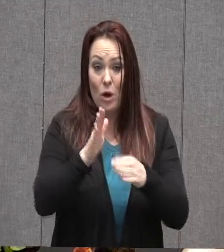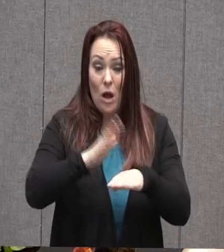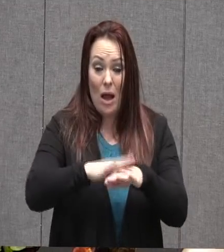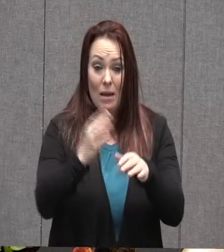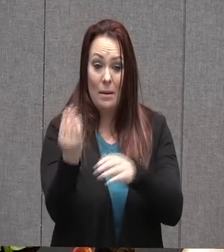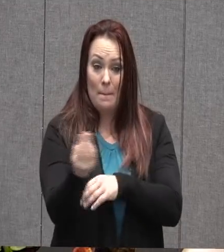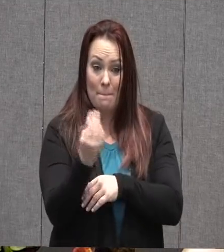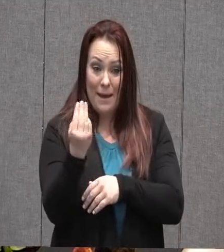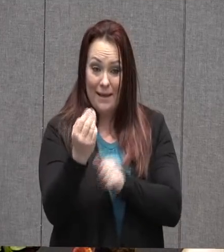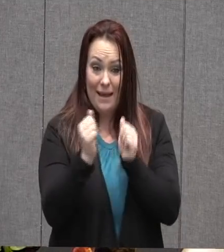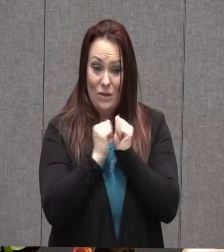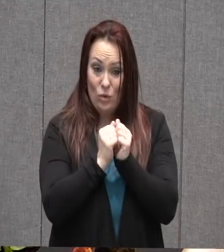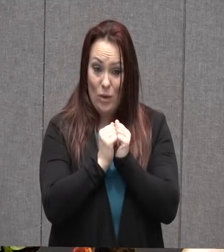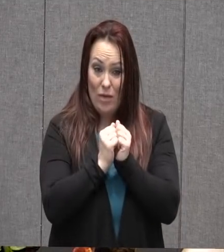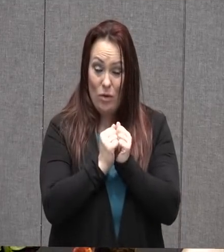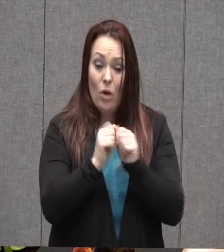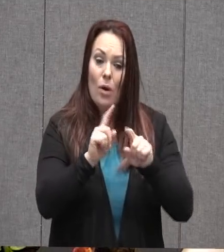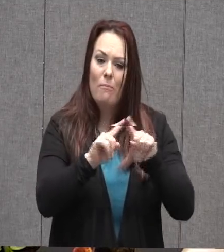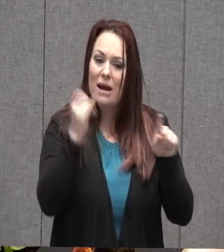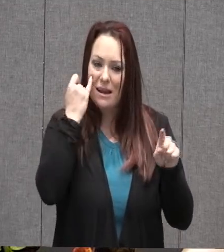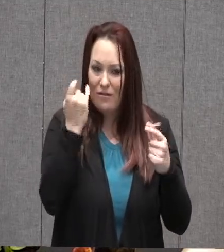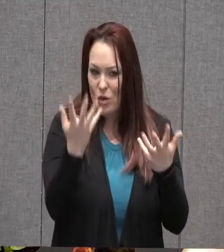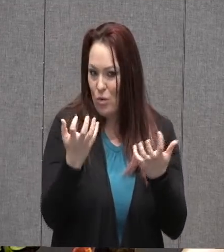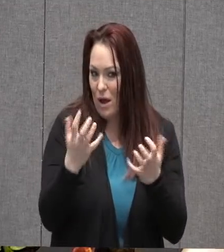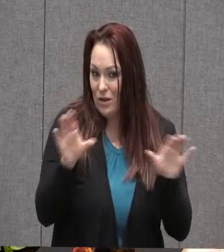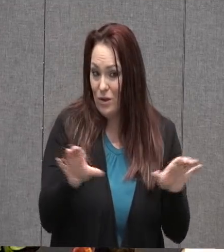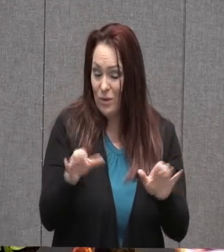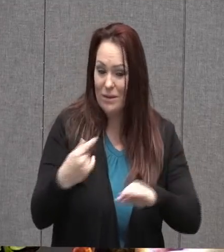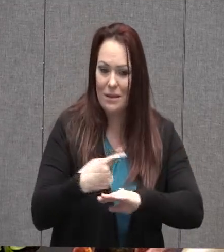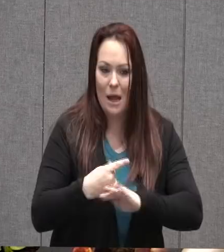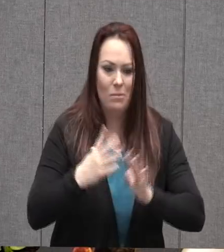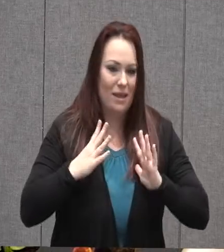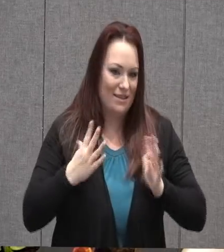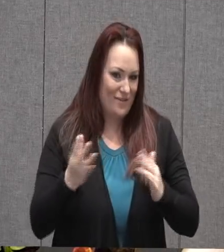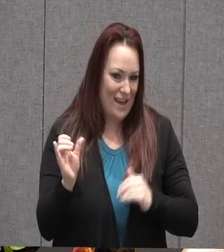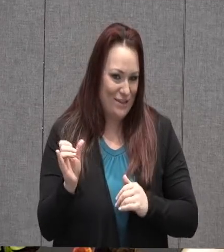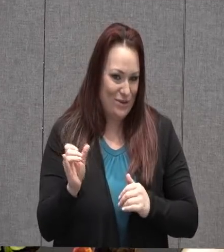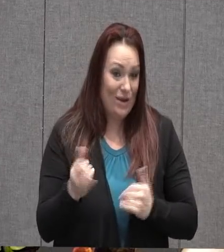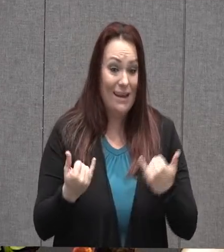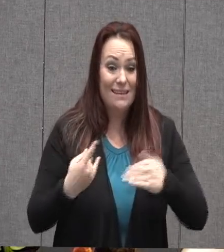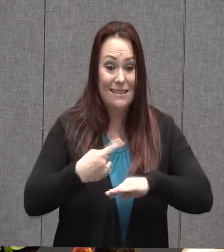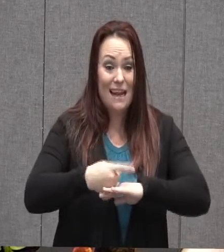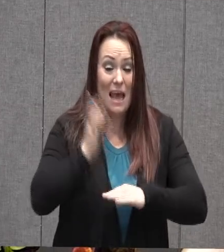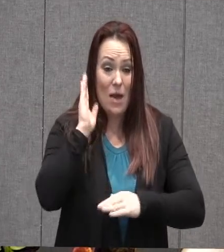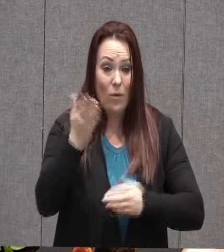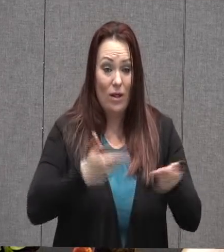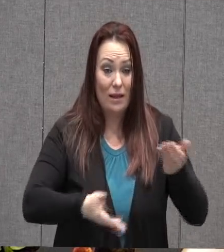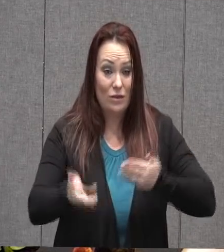but if you'd like to do that today, that's okay too. Today I'm just going to introduce the words